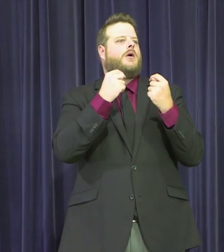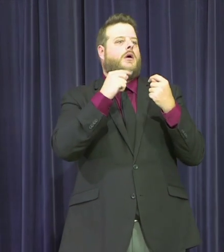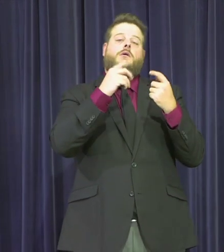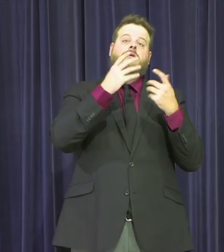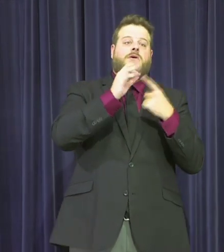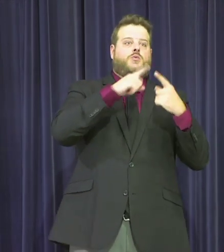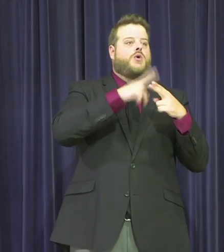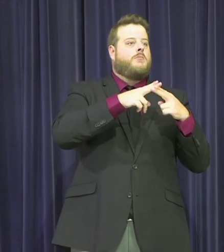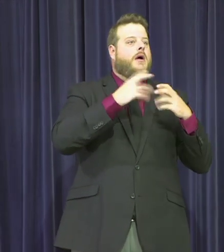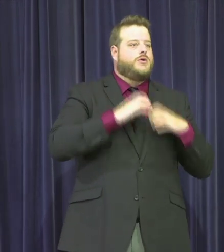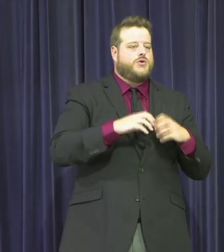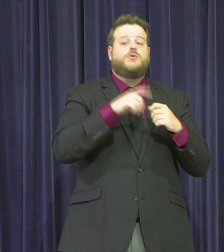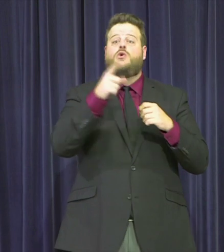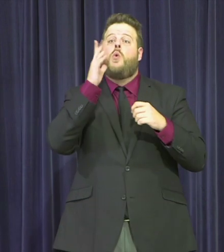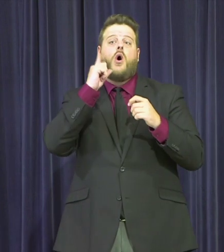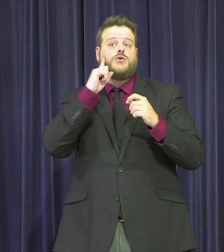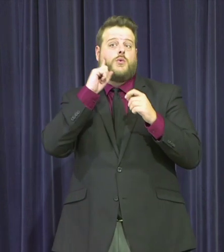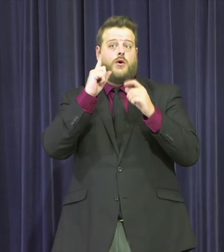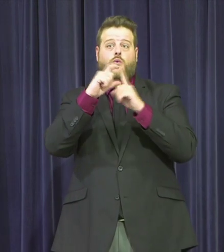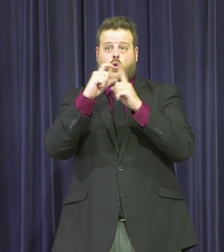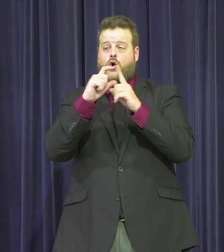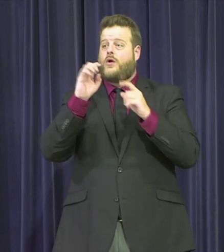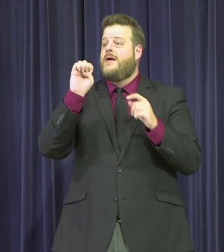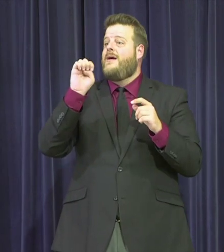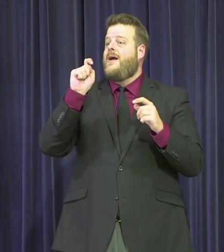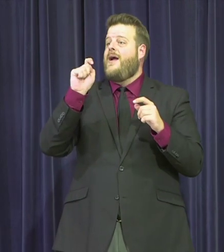You will hear me say the word "execution" and I don't mean that I'm killing anyone.